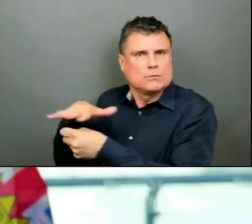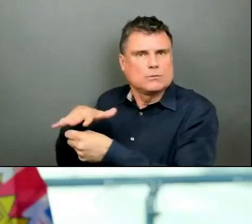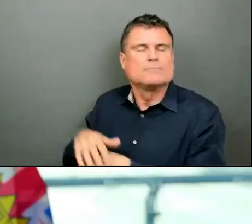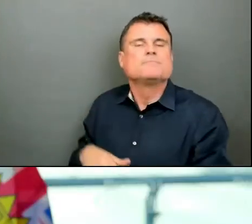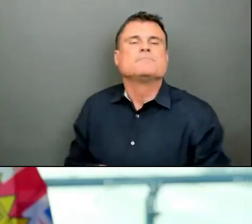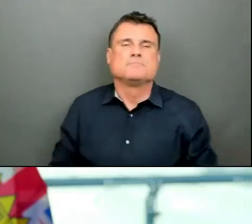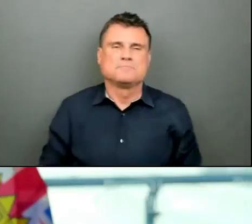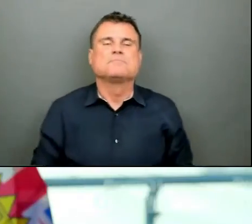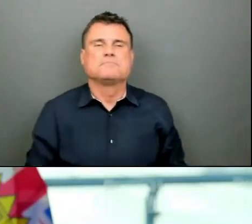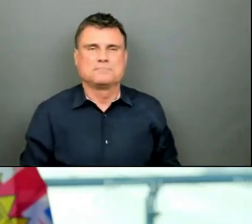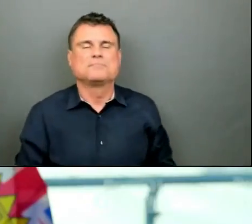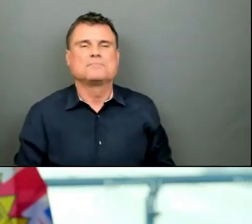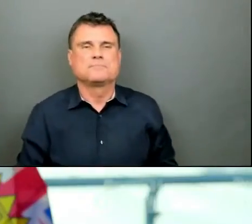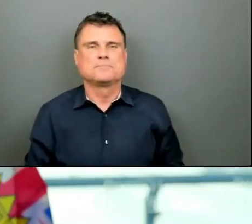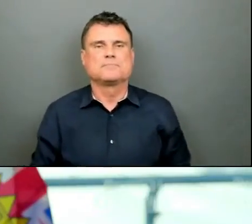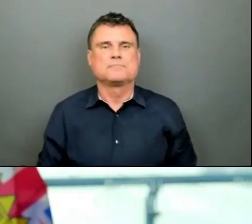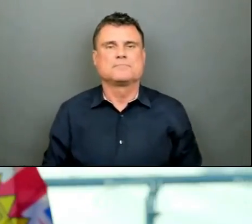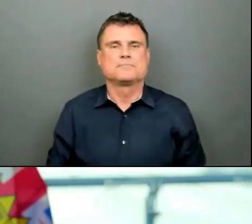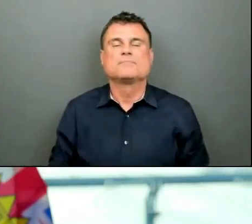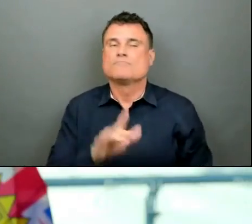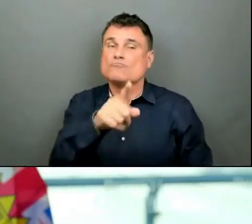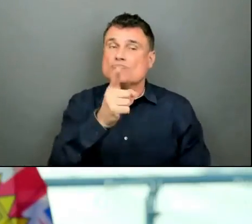think you are